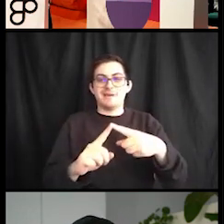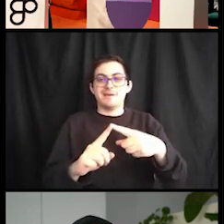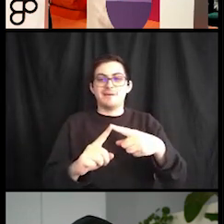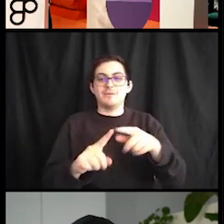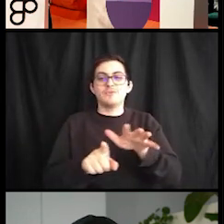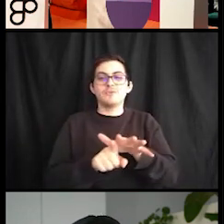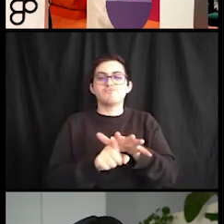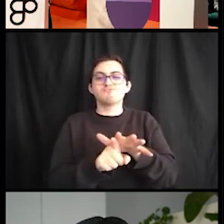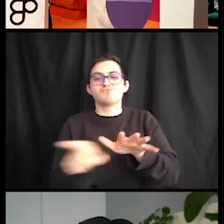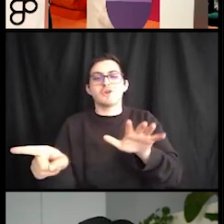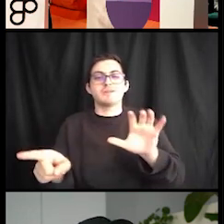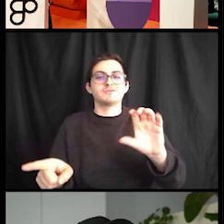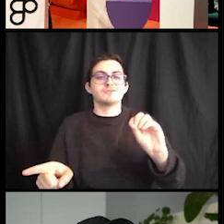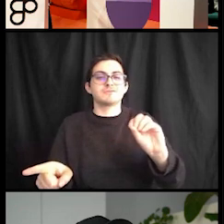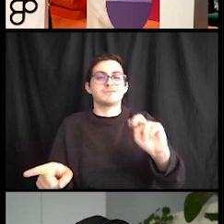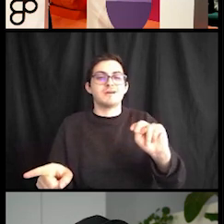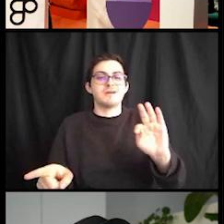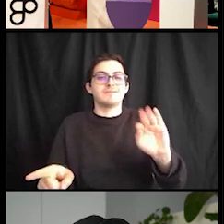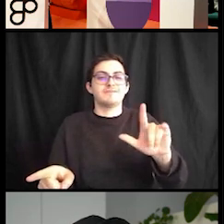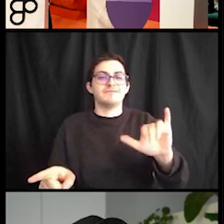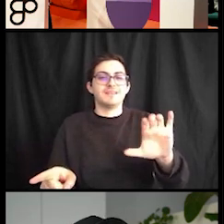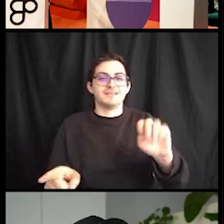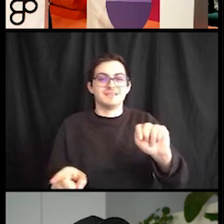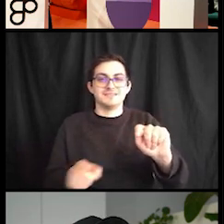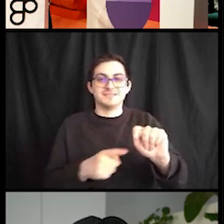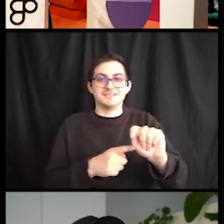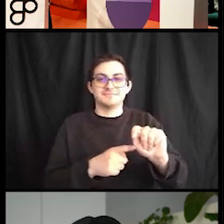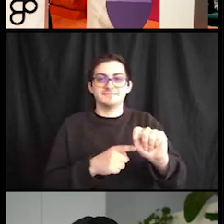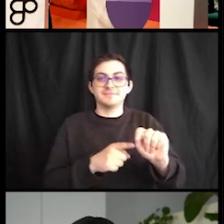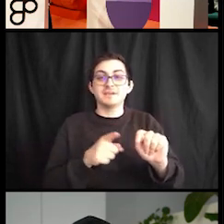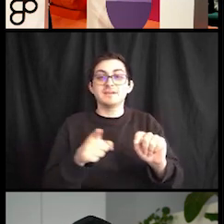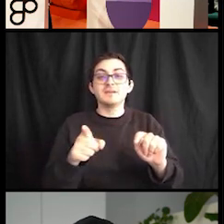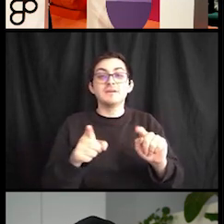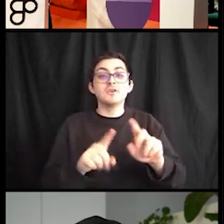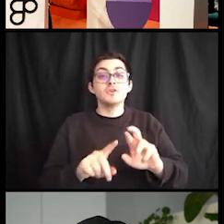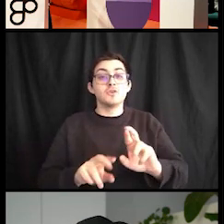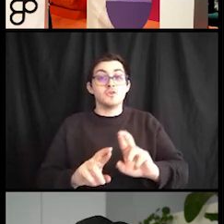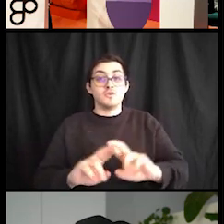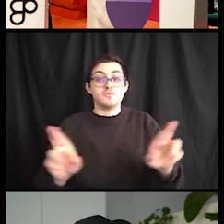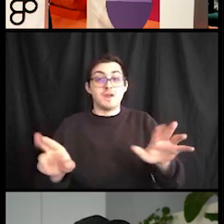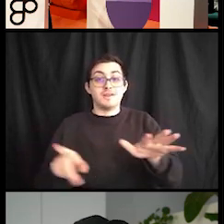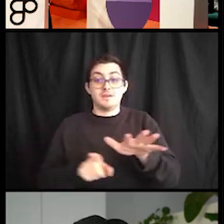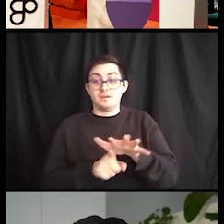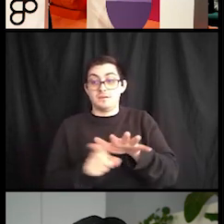What you'll do then, if you go to the menu again and press "review and merge changes."